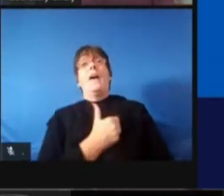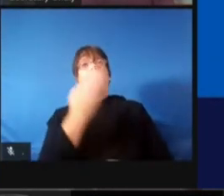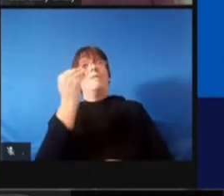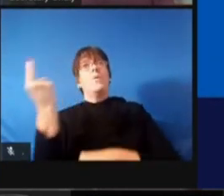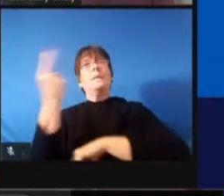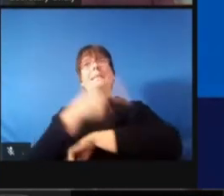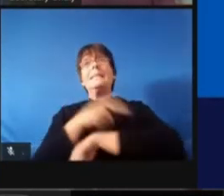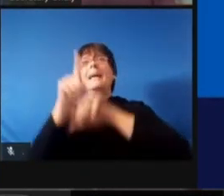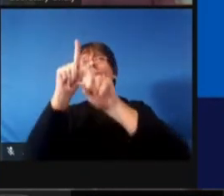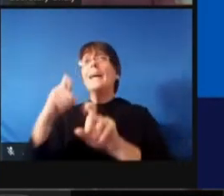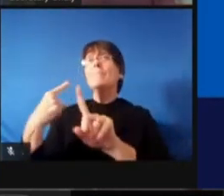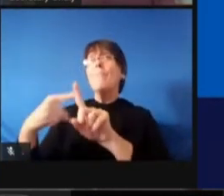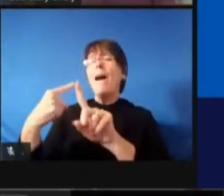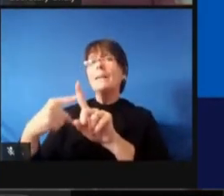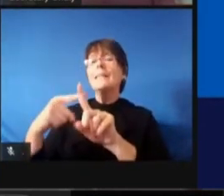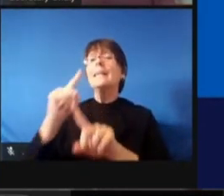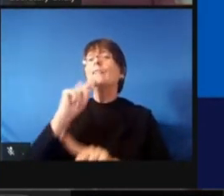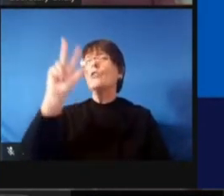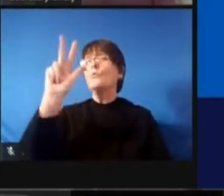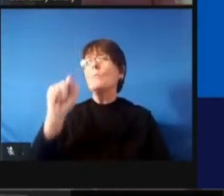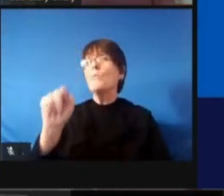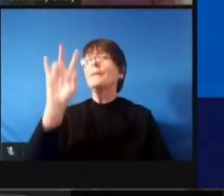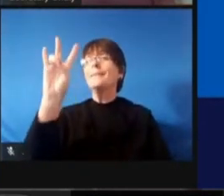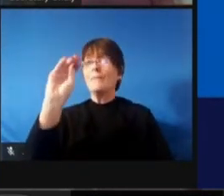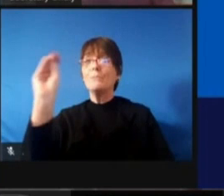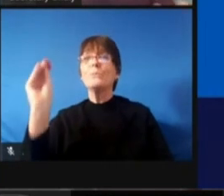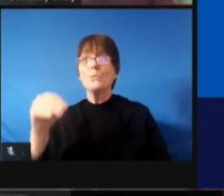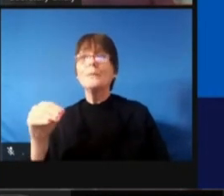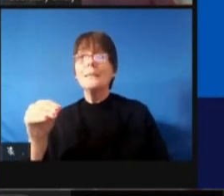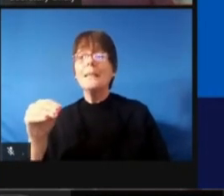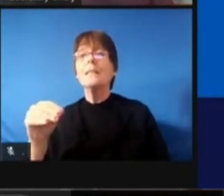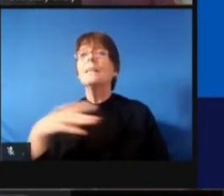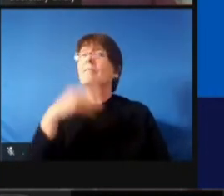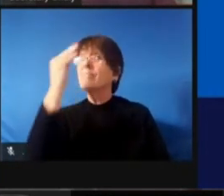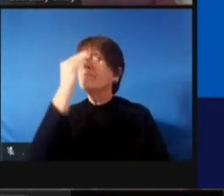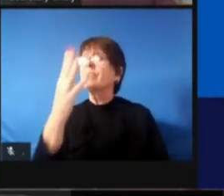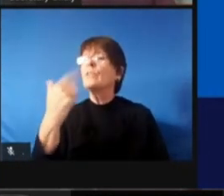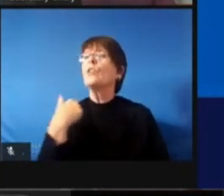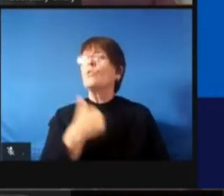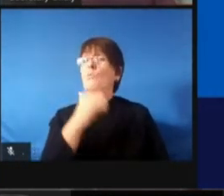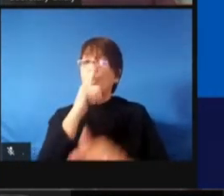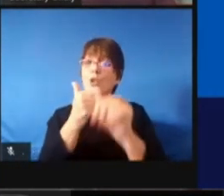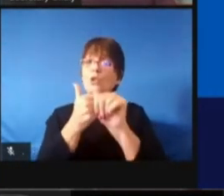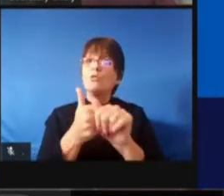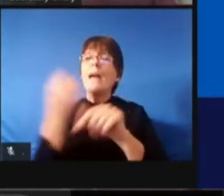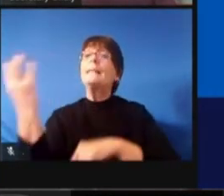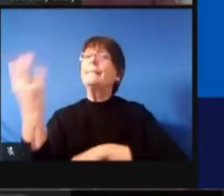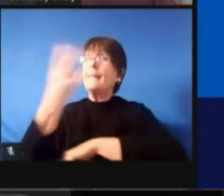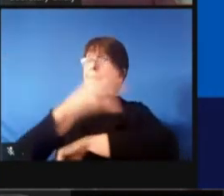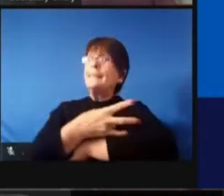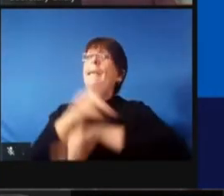AN INCREASE IN TEST NUMBERS. 176,000 OVER 136,000 TESTS WERE DONE. AND OUR 14 DAY TEST POSITIVITY